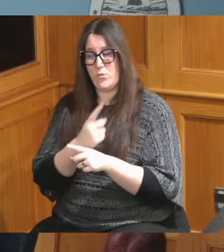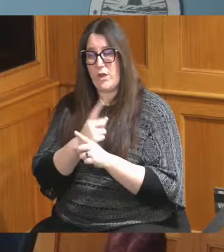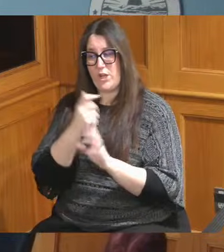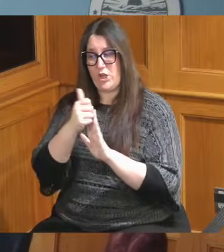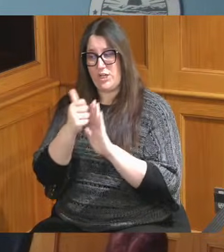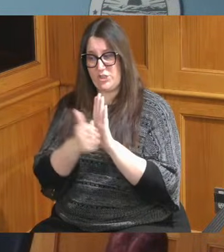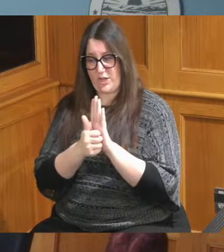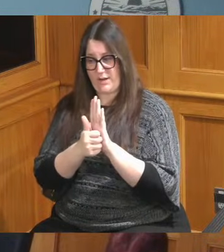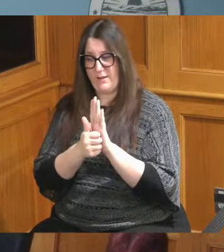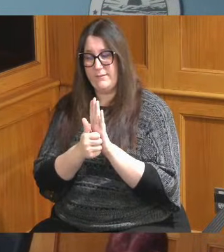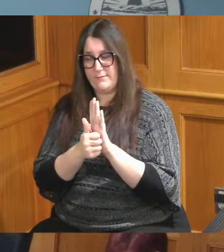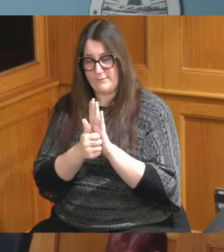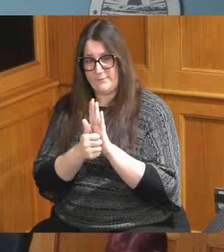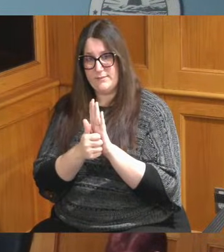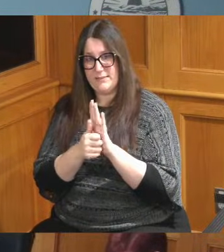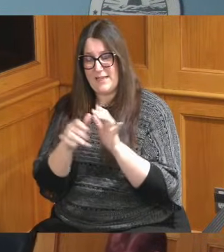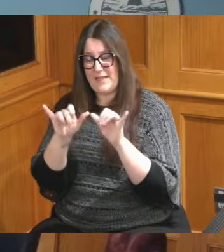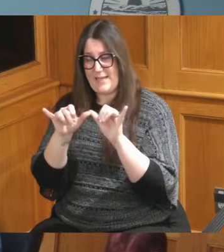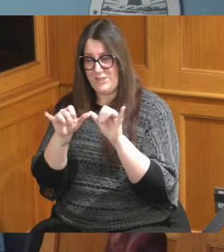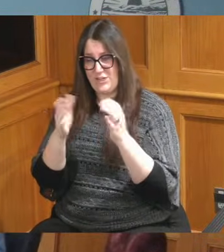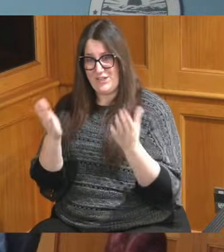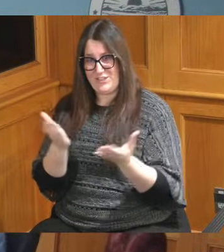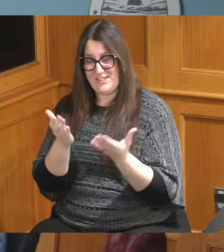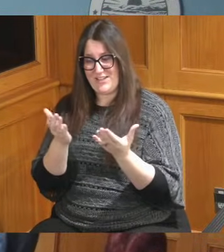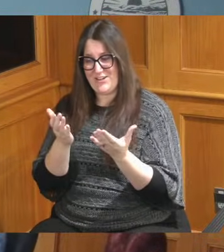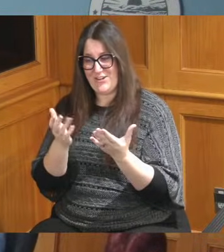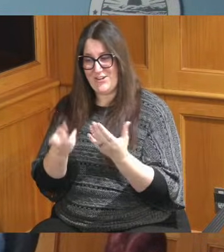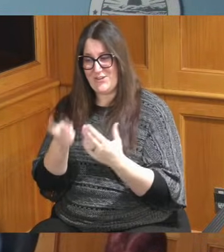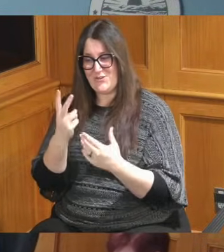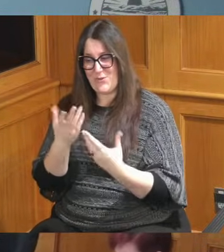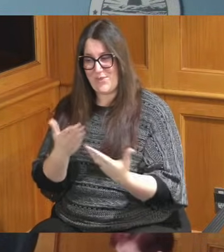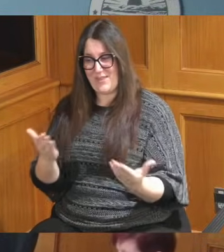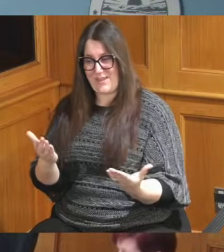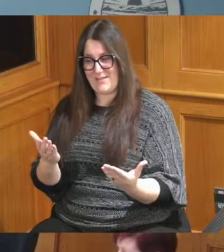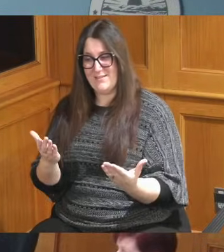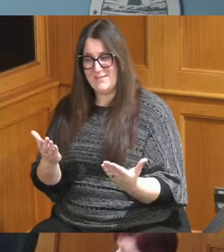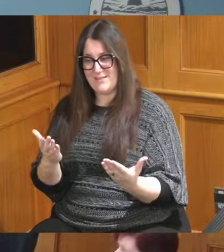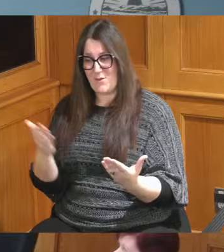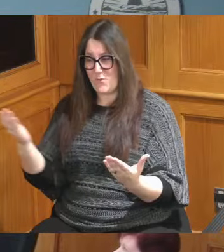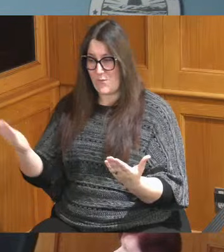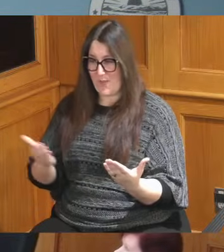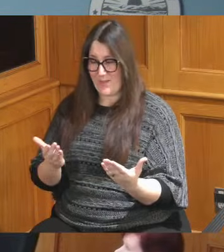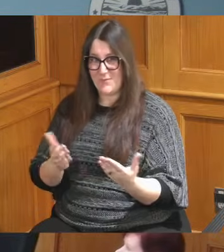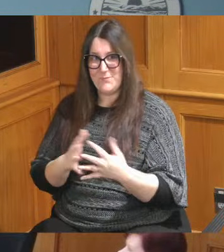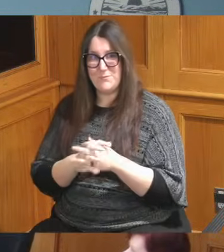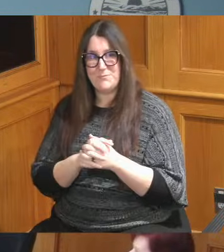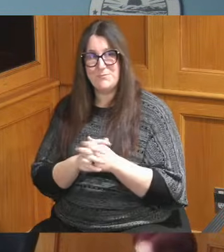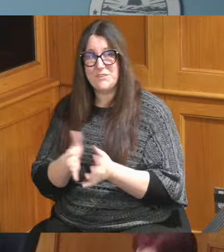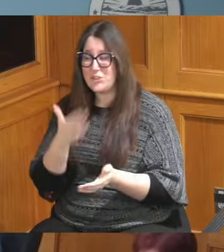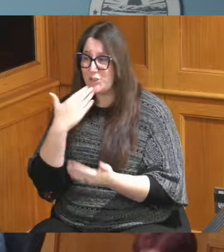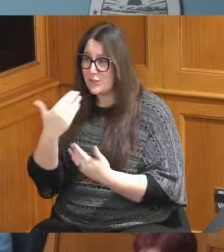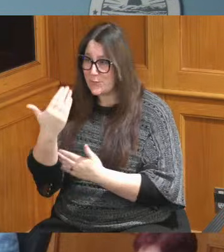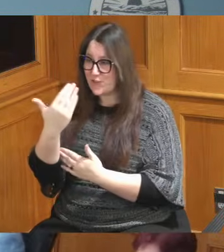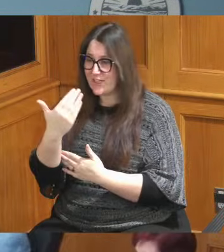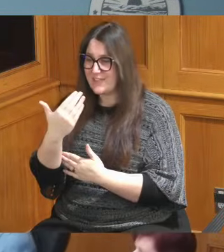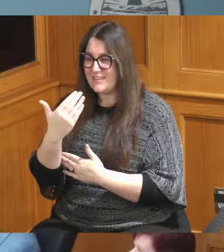we have our Engineer is here. He has two items. Welcome. Good morning. Morning. item number